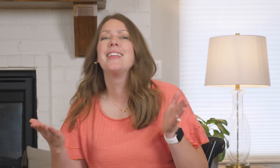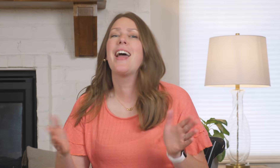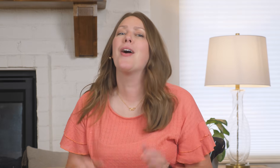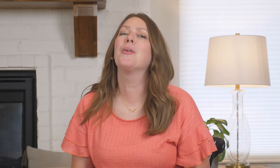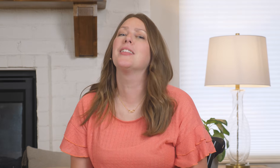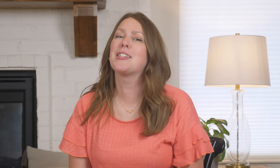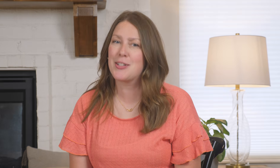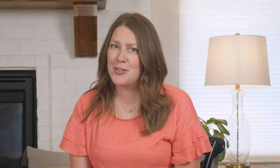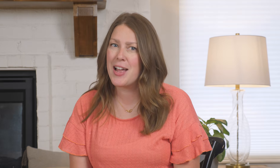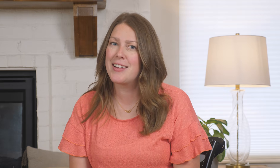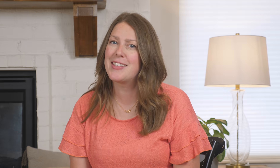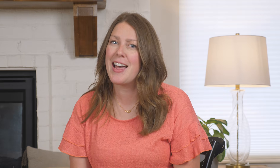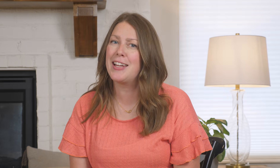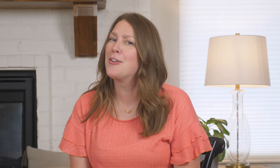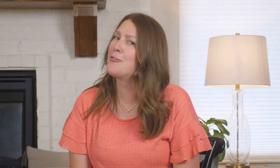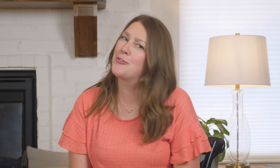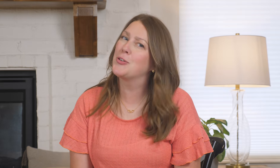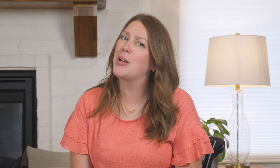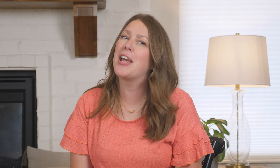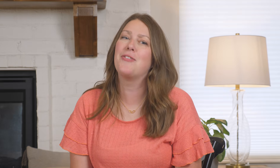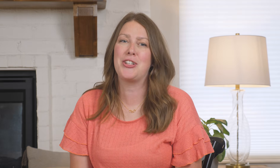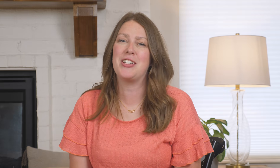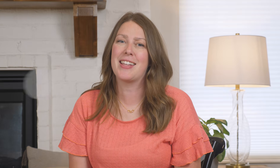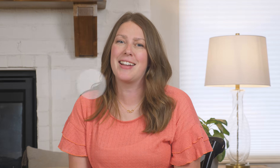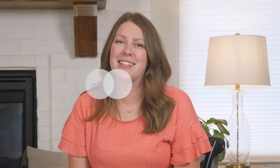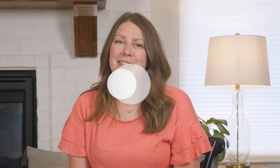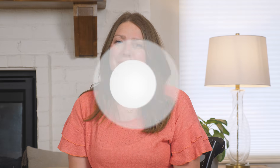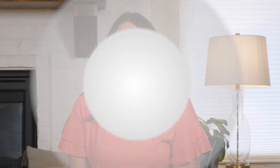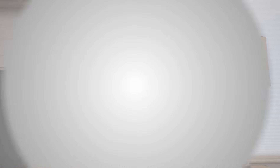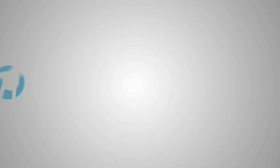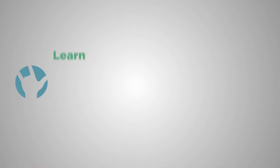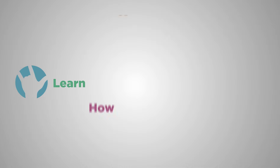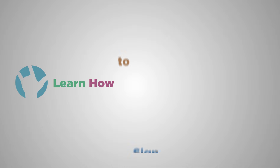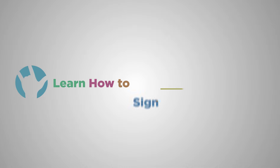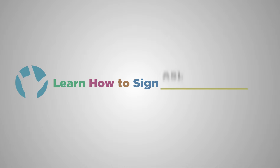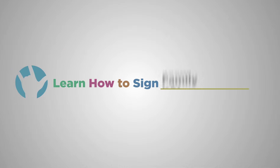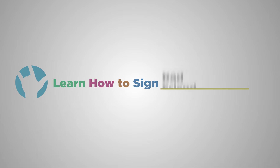Now let's learn how to sign fruit and veggie signs.